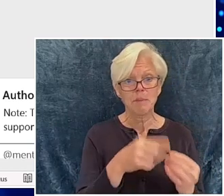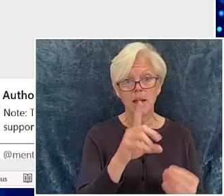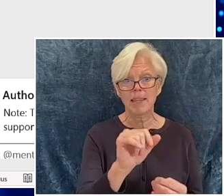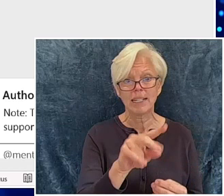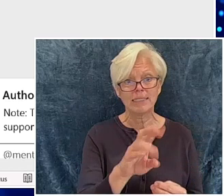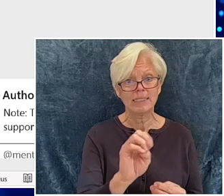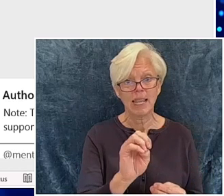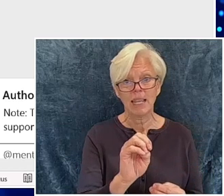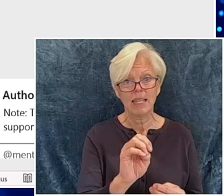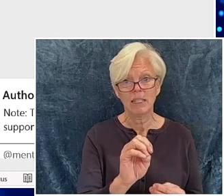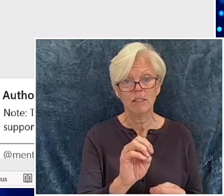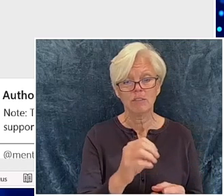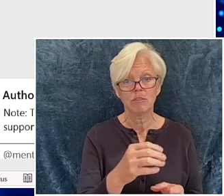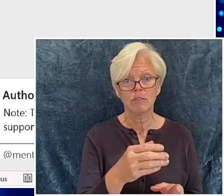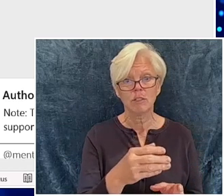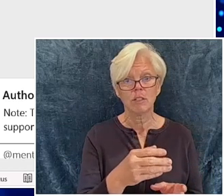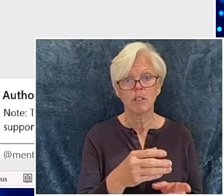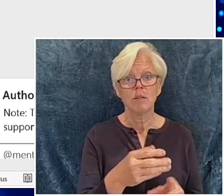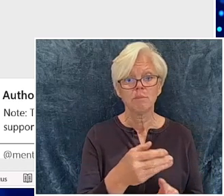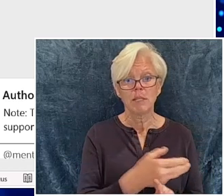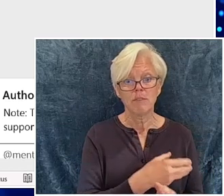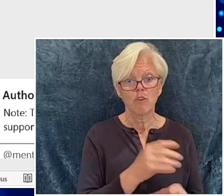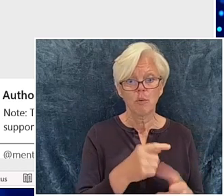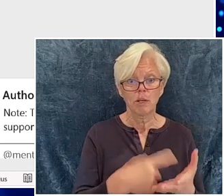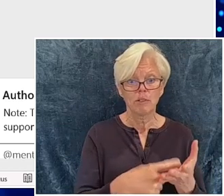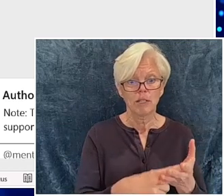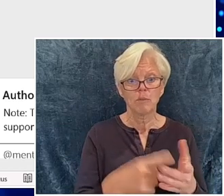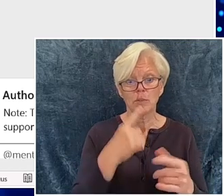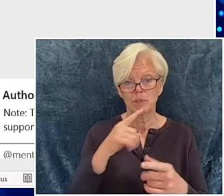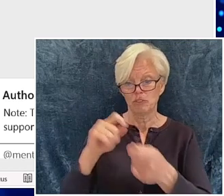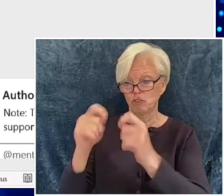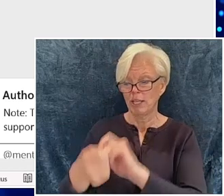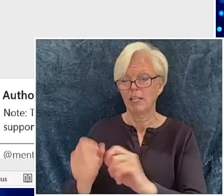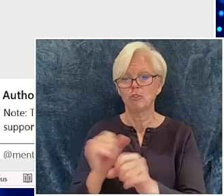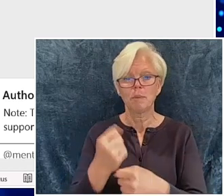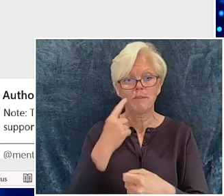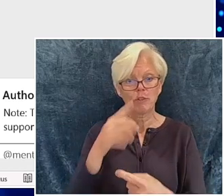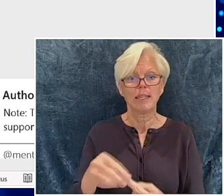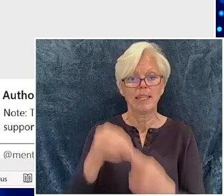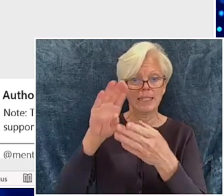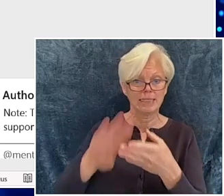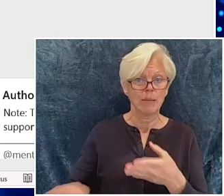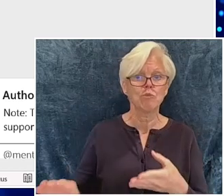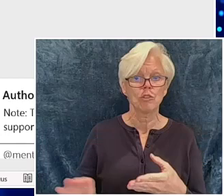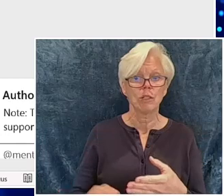back and look at the exemption- the changes we made to the exemption language as well. No, nothing. Nothing else on this.